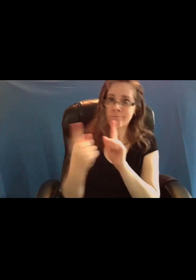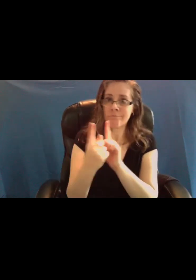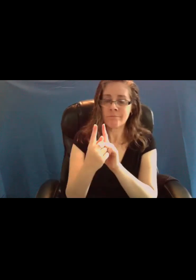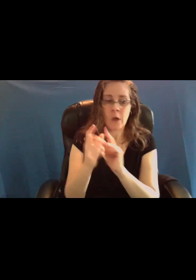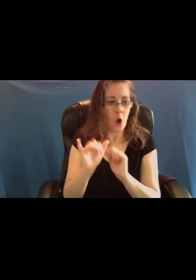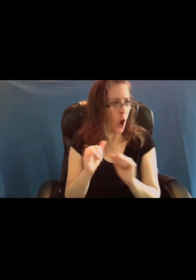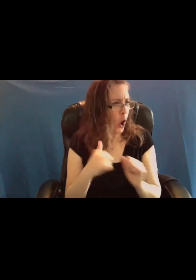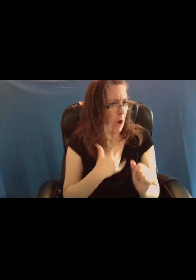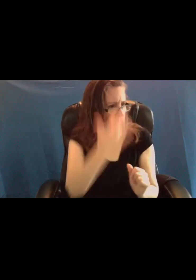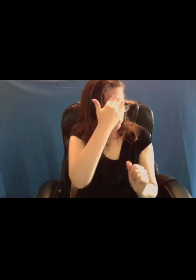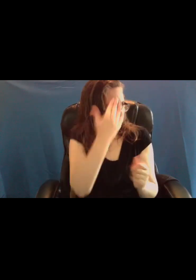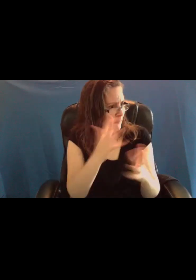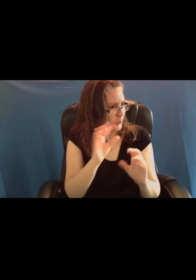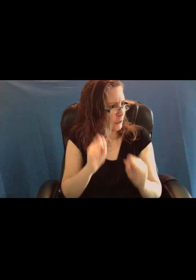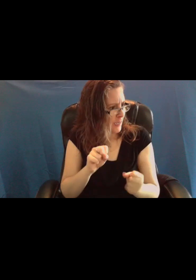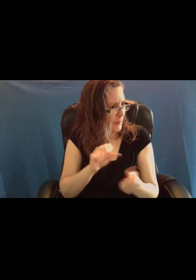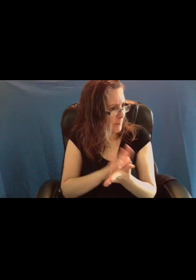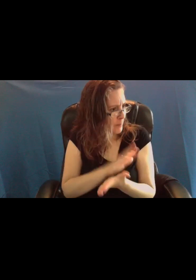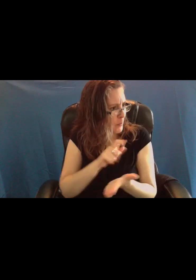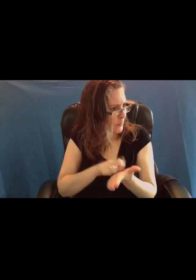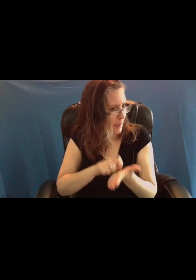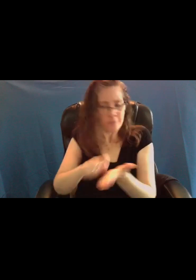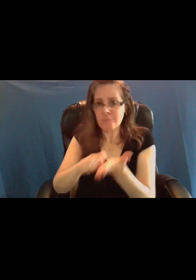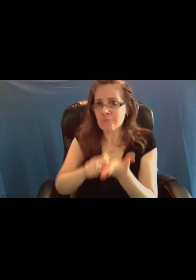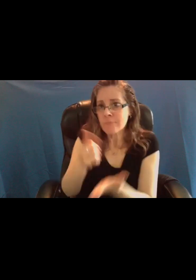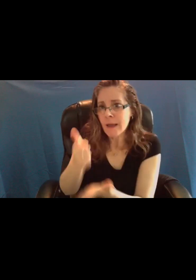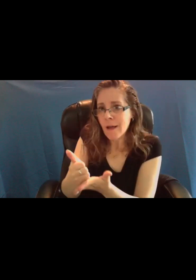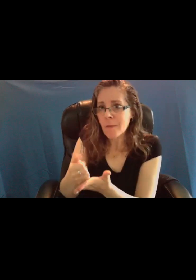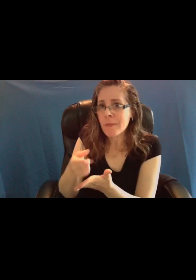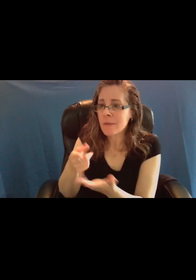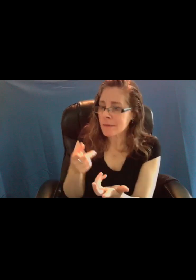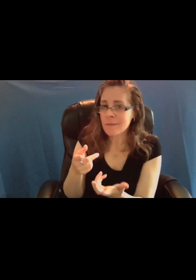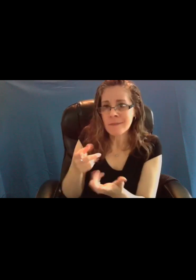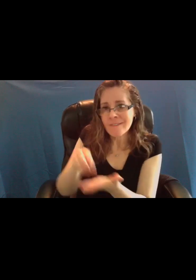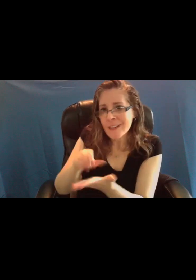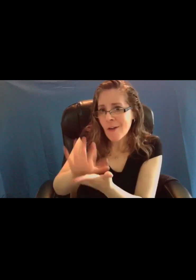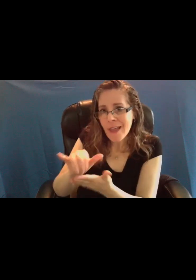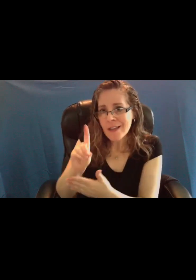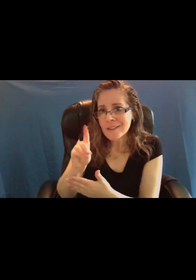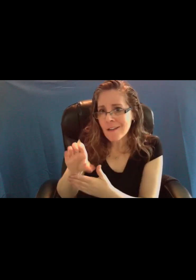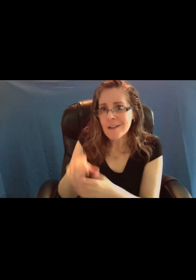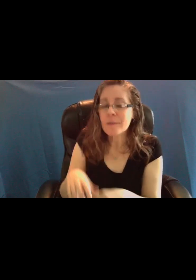assist someone in filling out a document to explain something that is written in print. Again, it is really important that